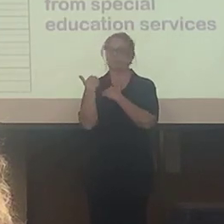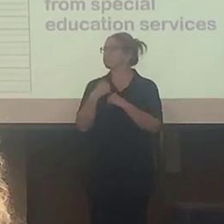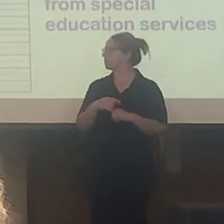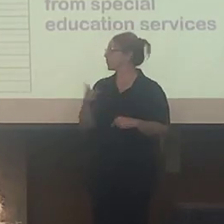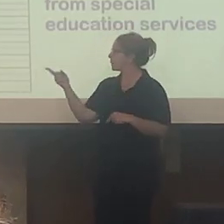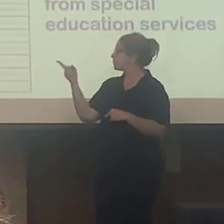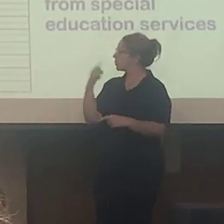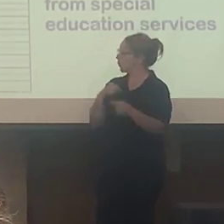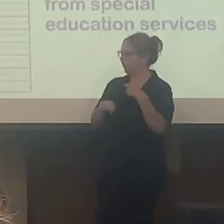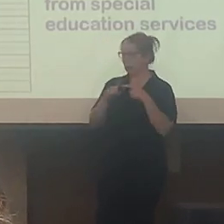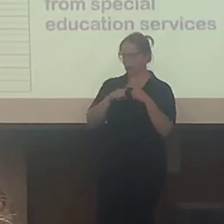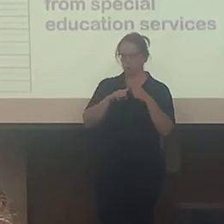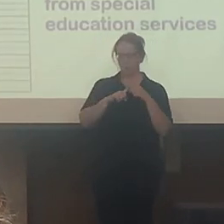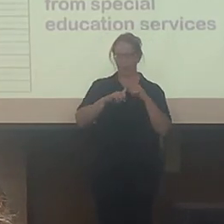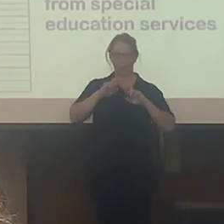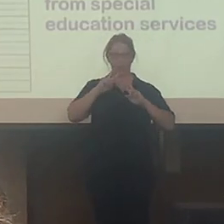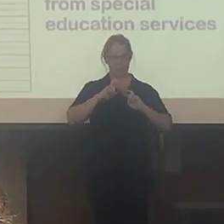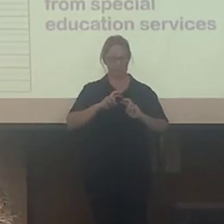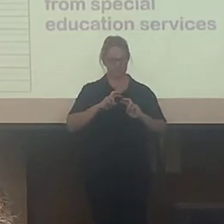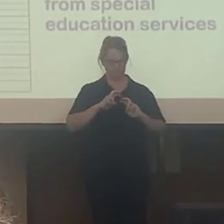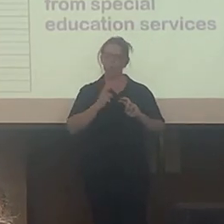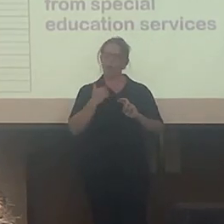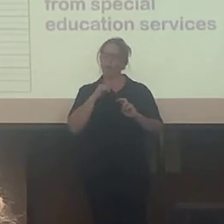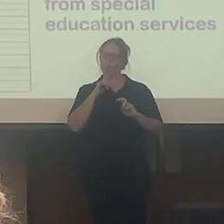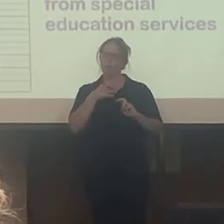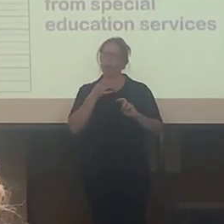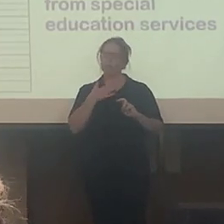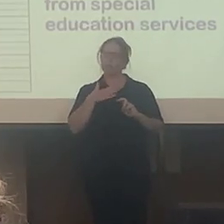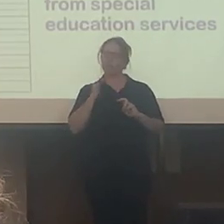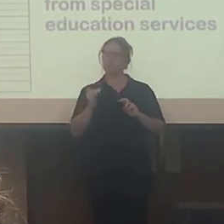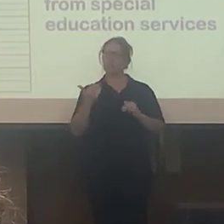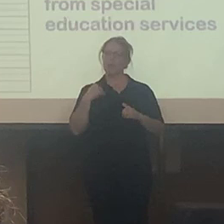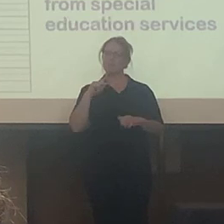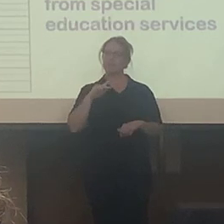to assessment too like if you look at this goal i really like my child to have some physical therapy